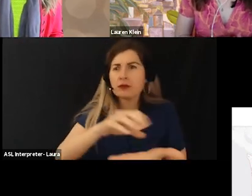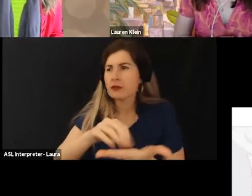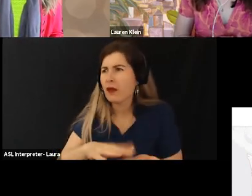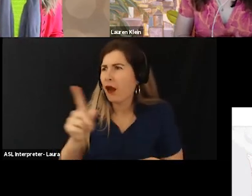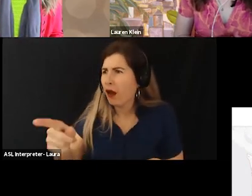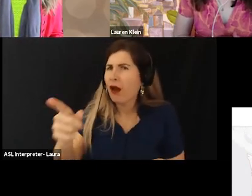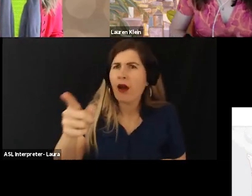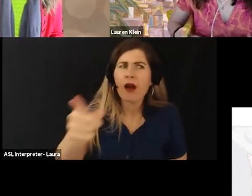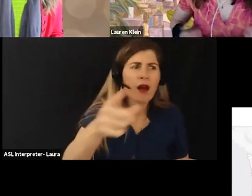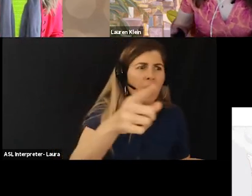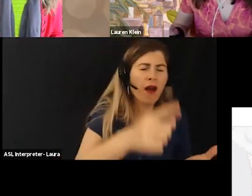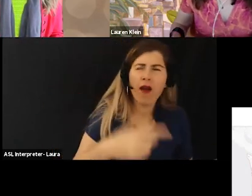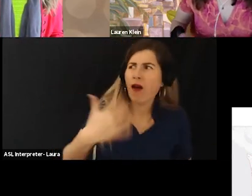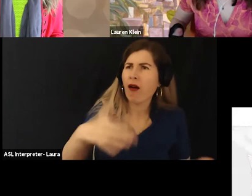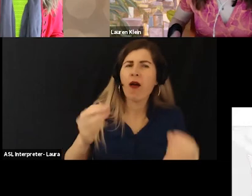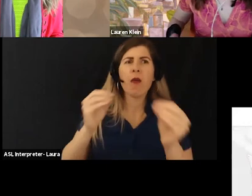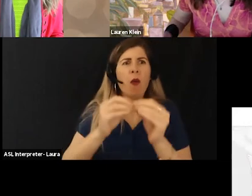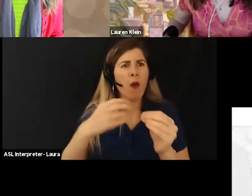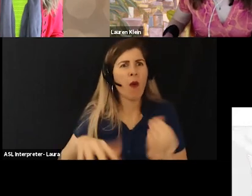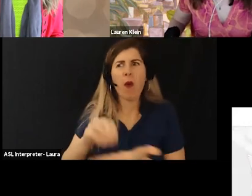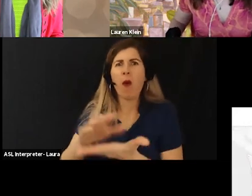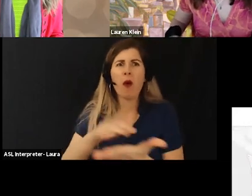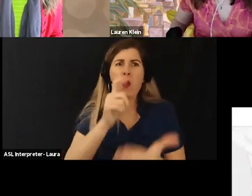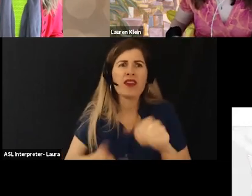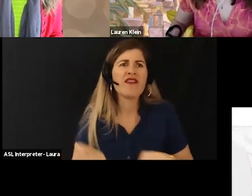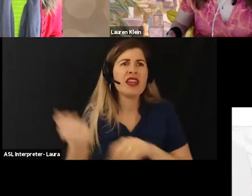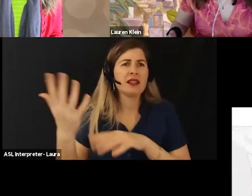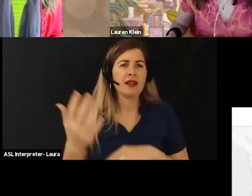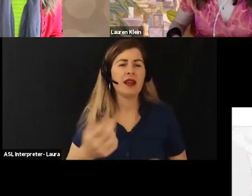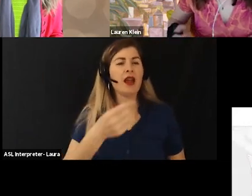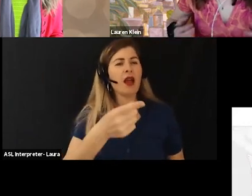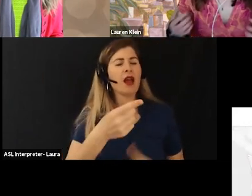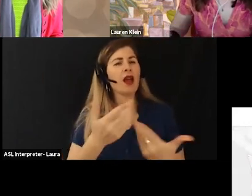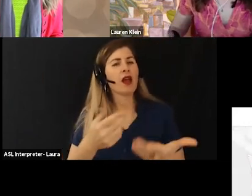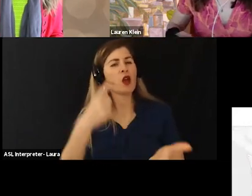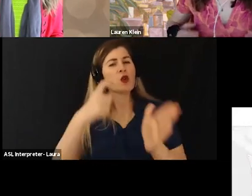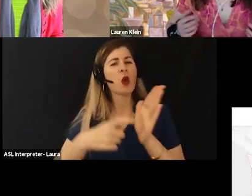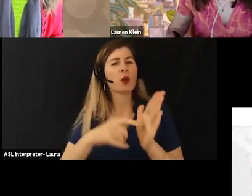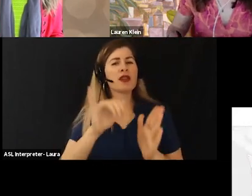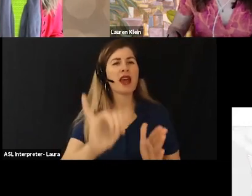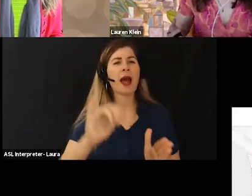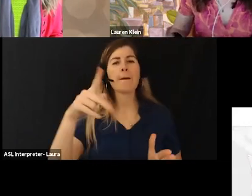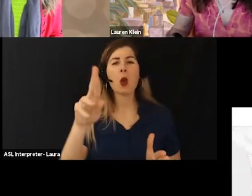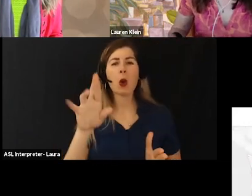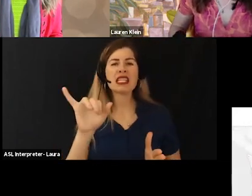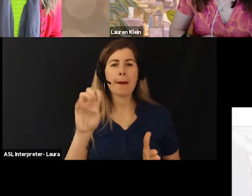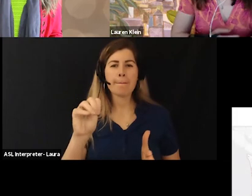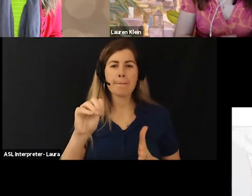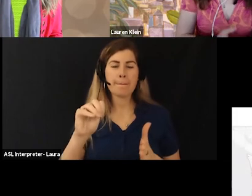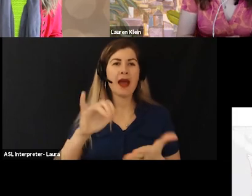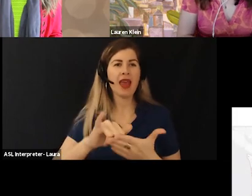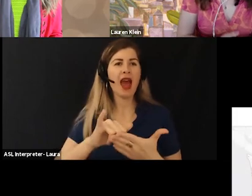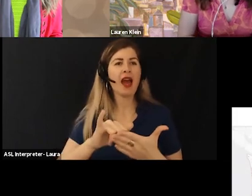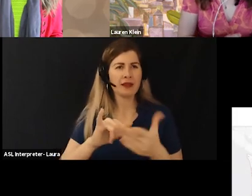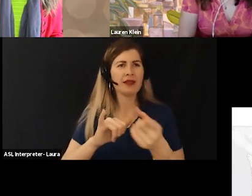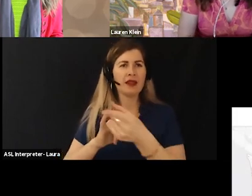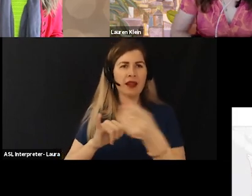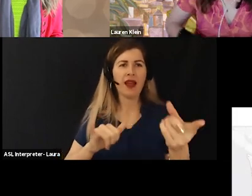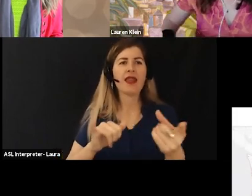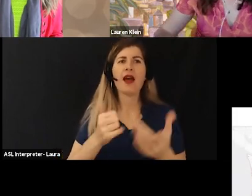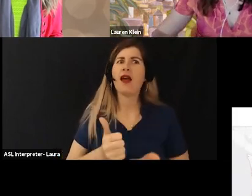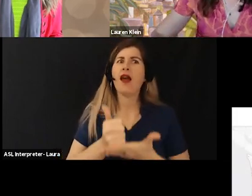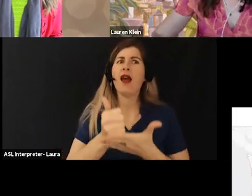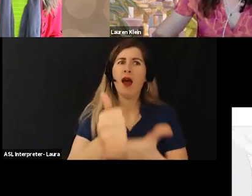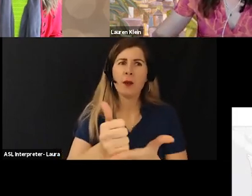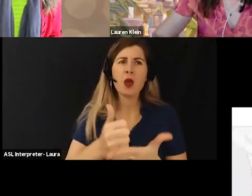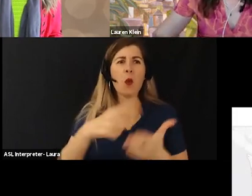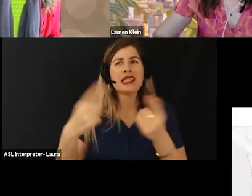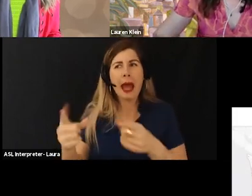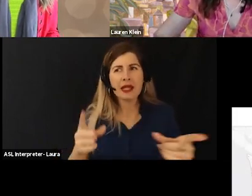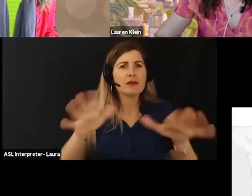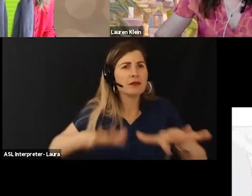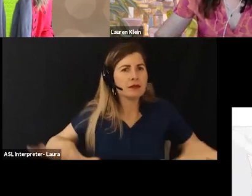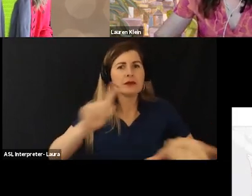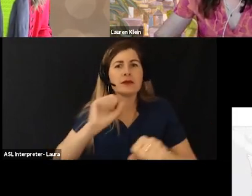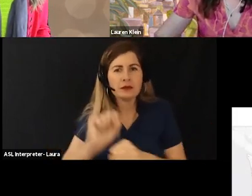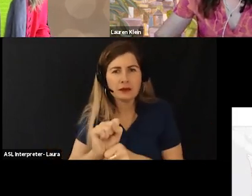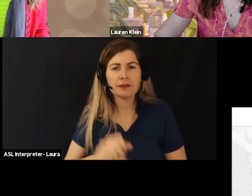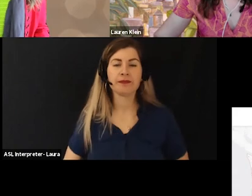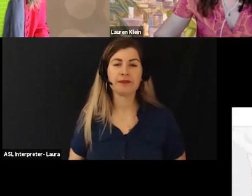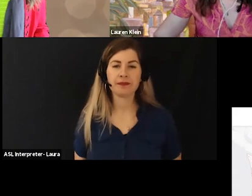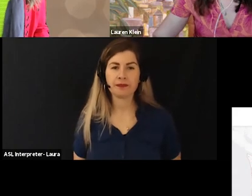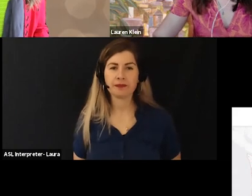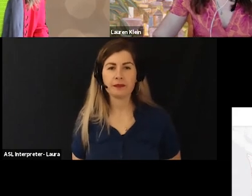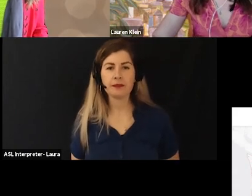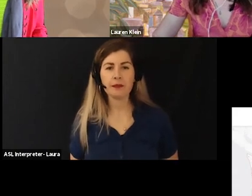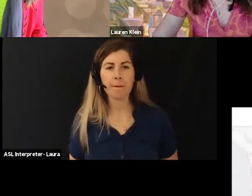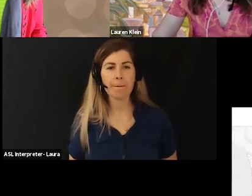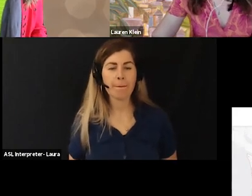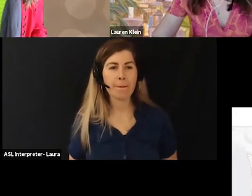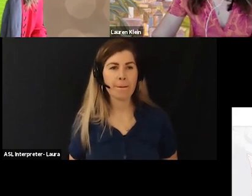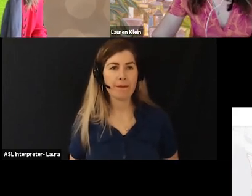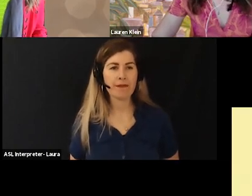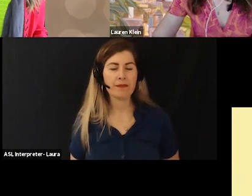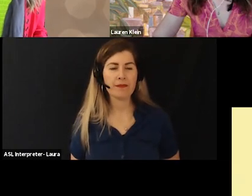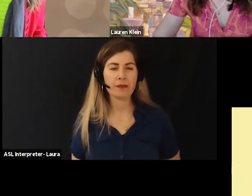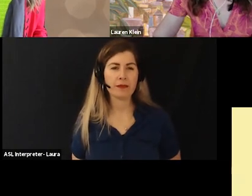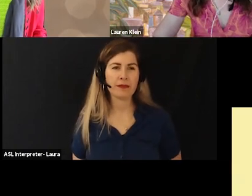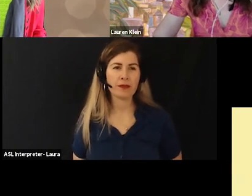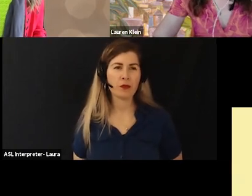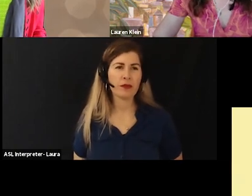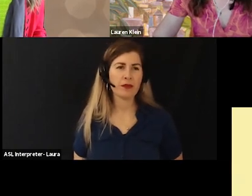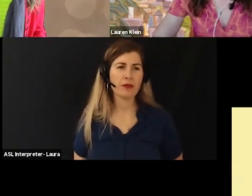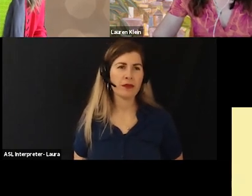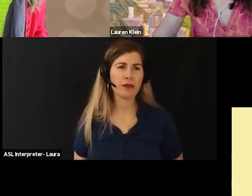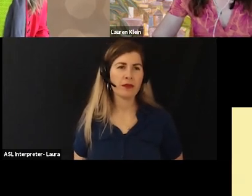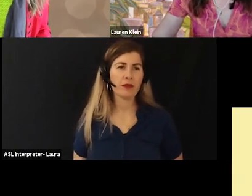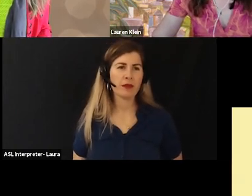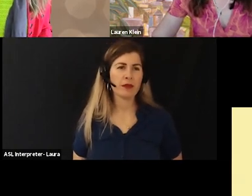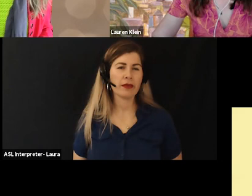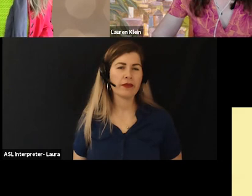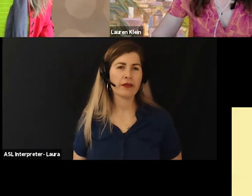And in the book we talked about this as what is gained by embracing pluralism this sort of richer and more contextualize sense of what is happening on the ground.